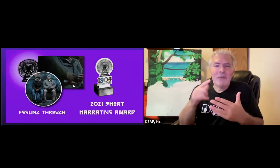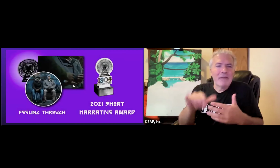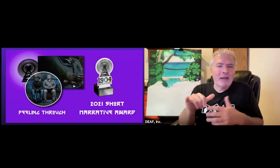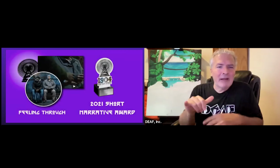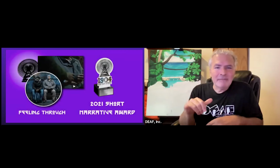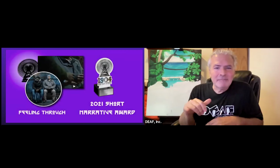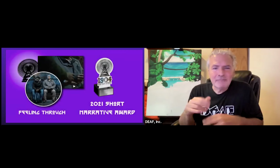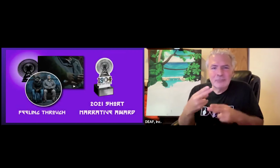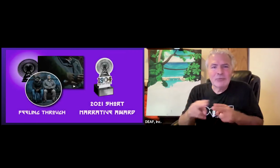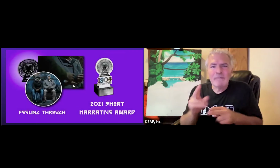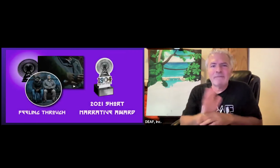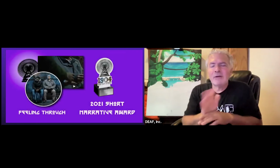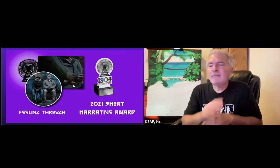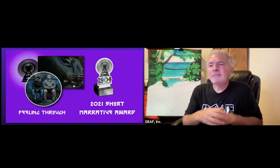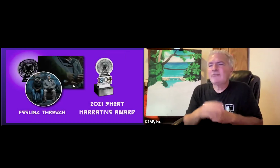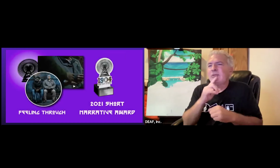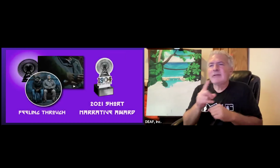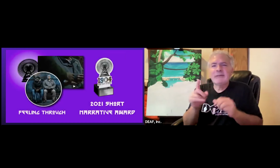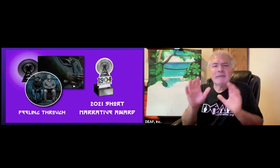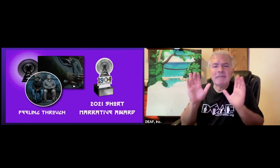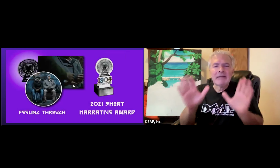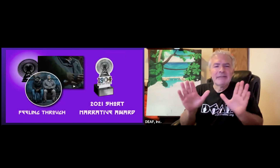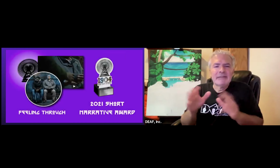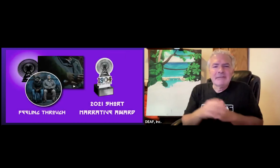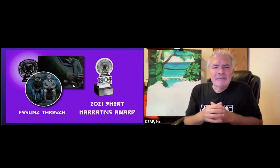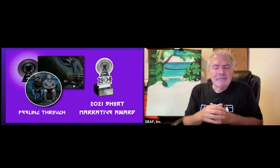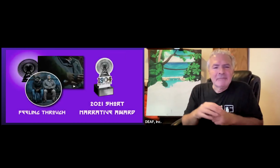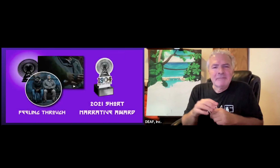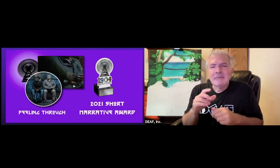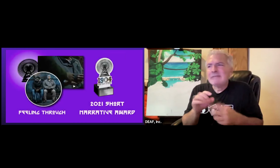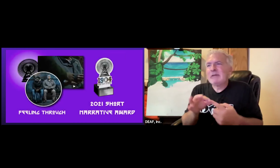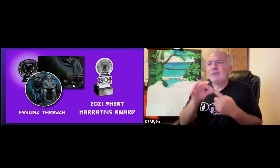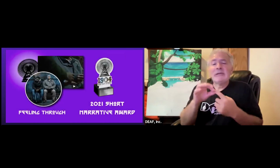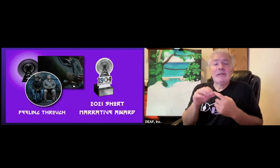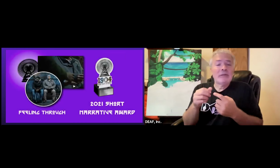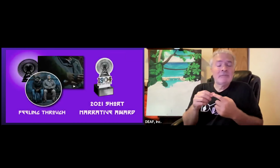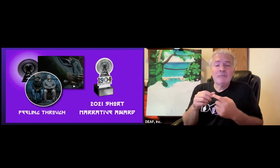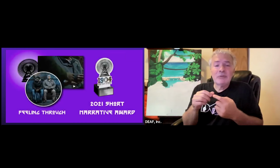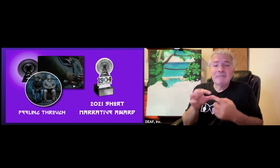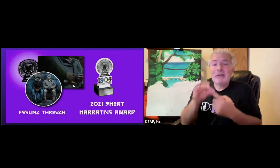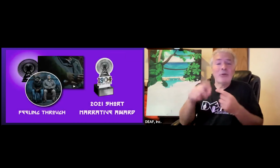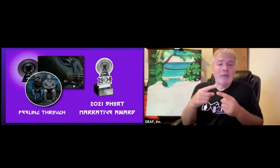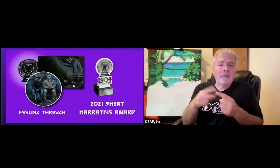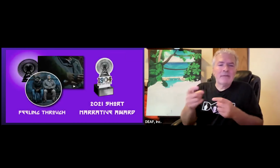Yes. Thank you so much for that. For that short movie. It was wonderful.